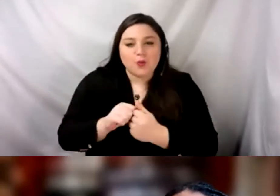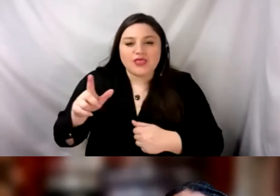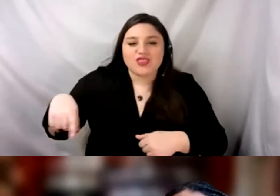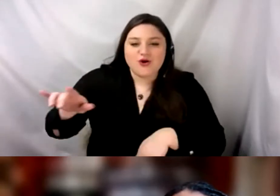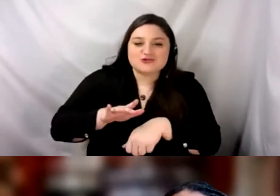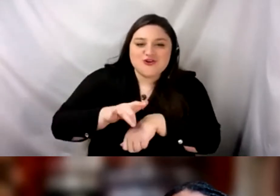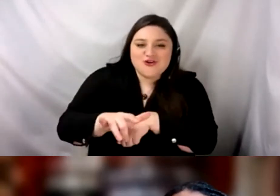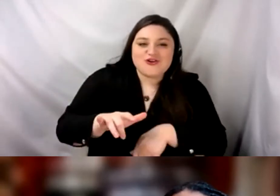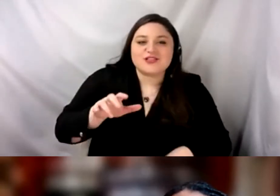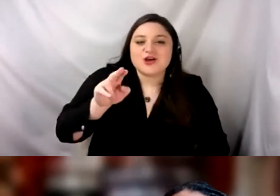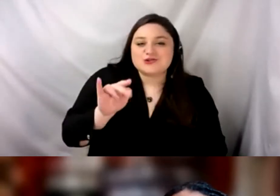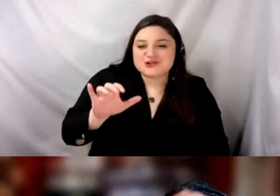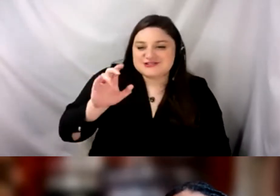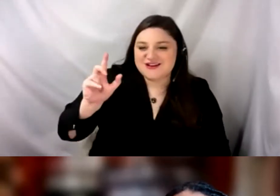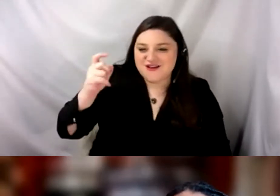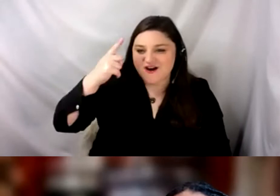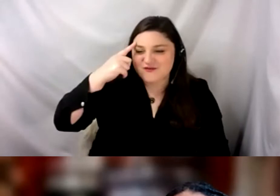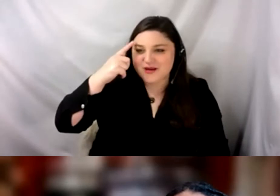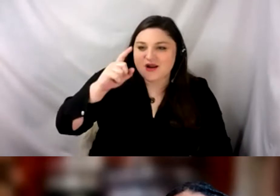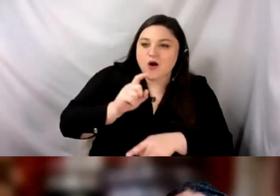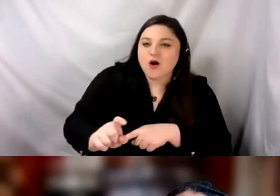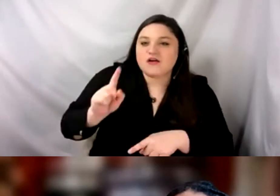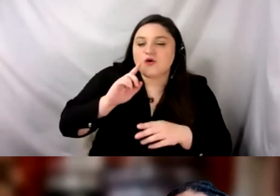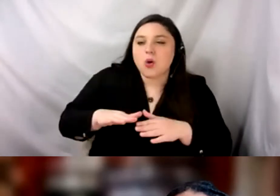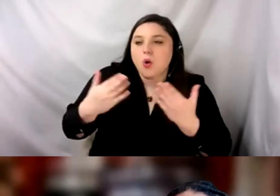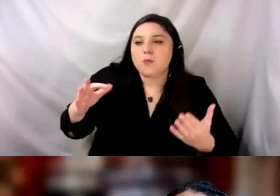government calls. Those open format calls were for venues to call in with